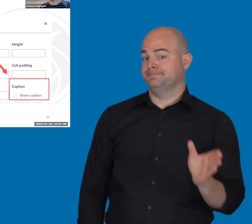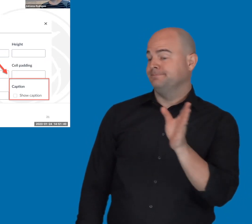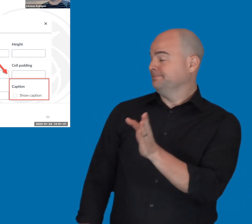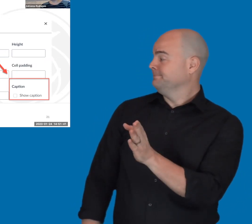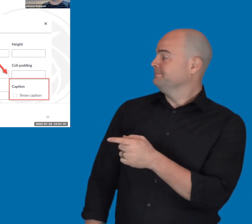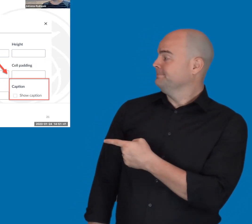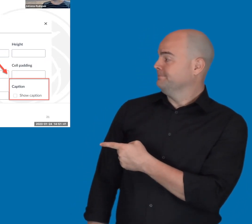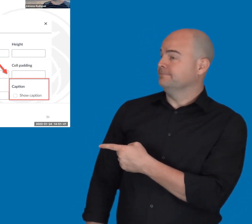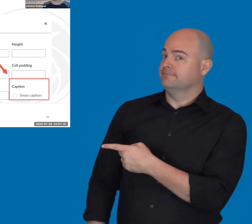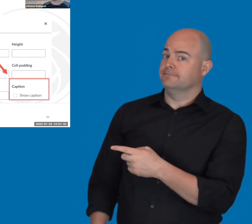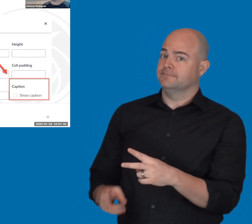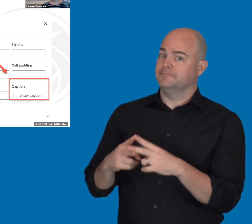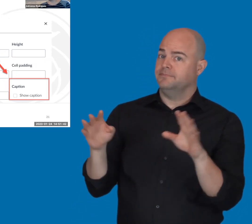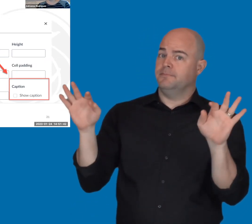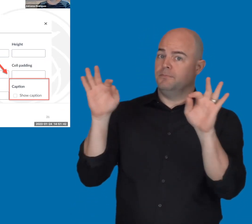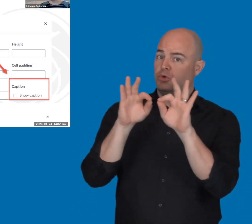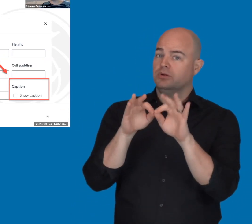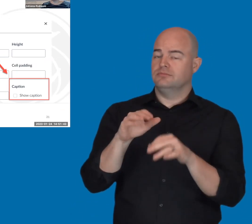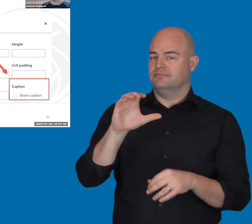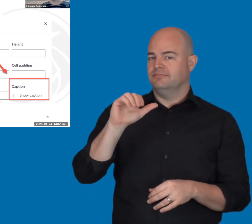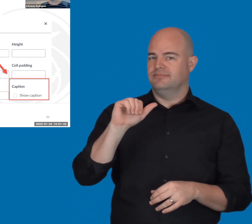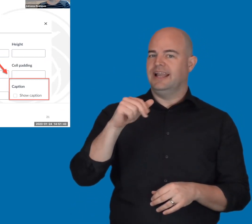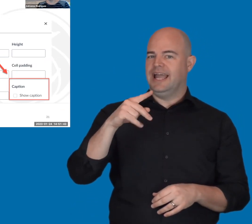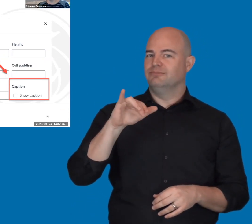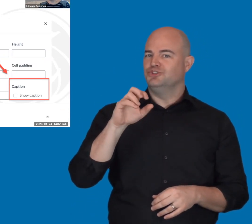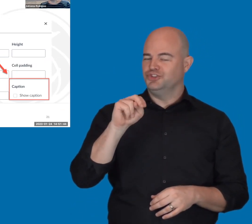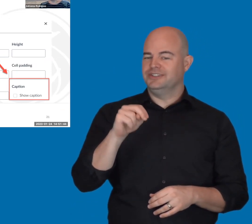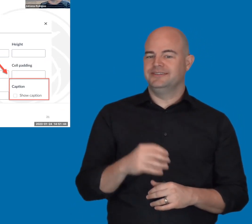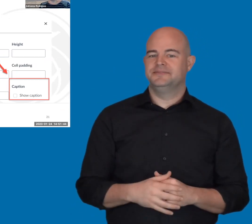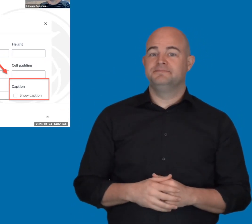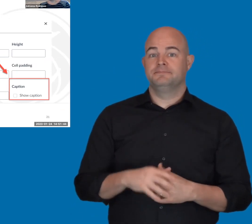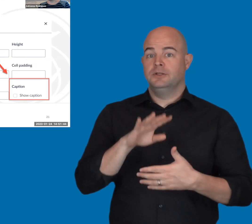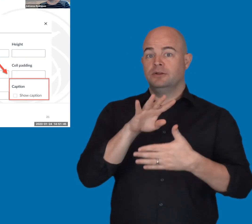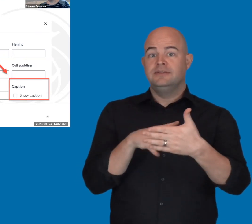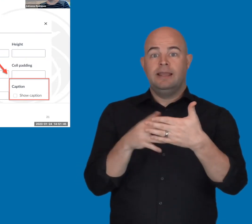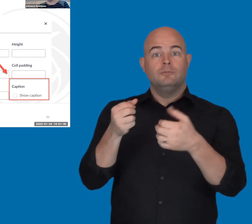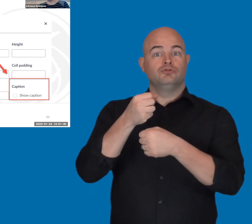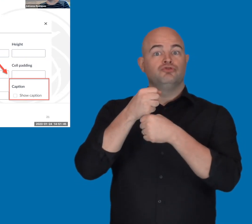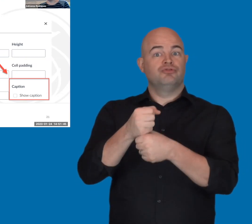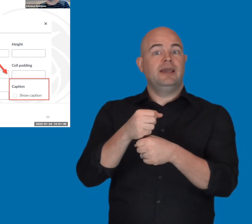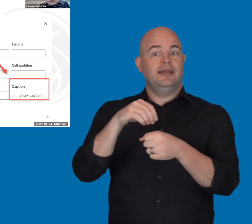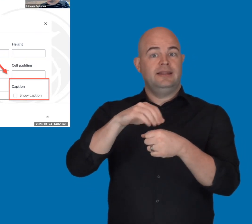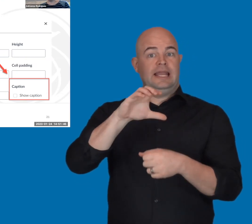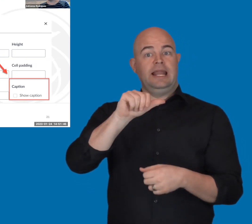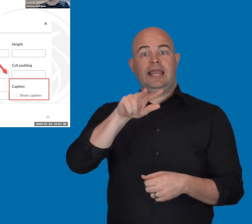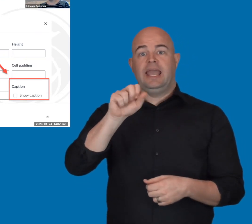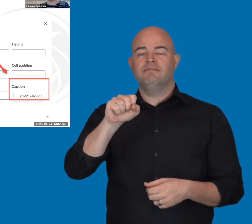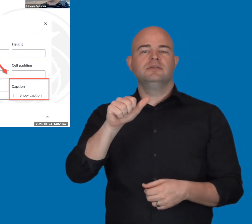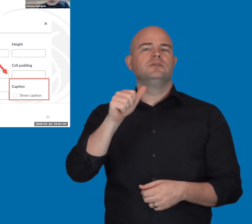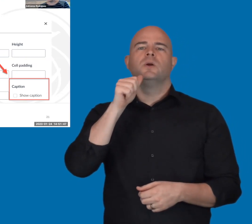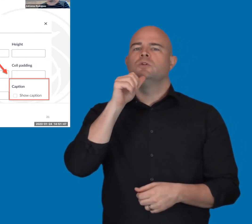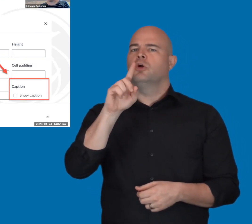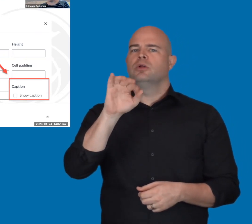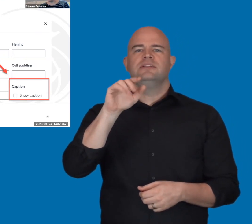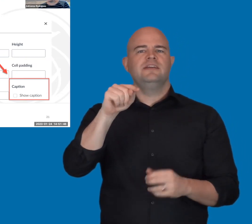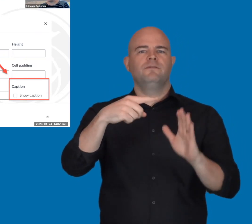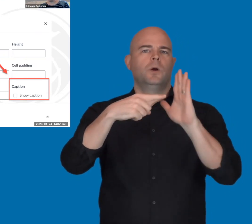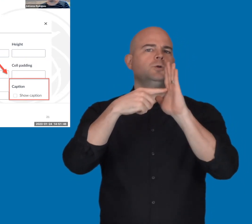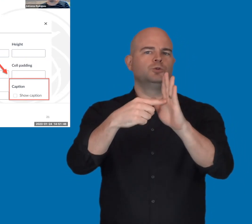Ok, this is really important. So, the captions. So, tables created in Canvas do not default to show a caption,